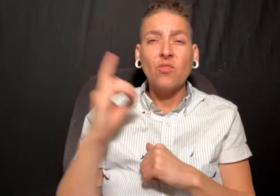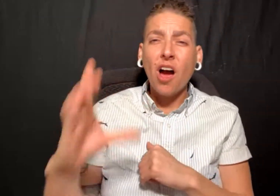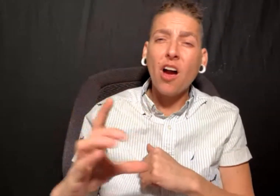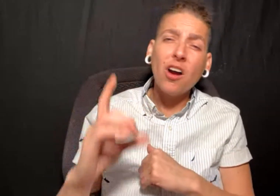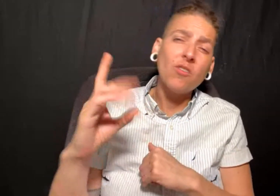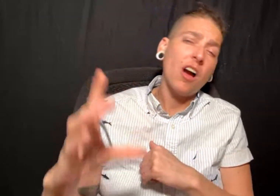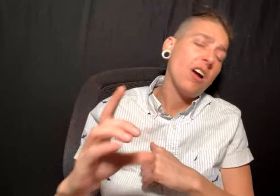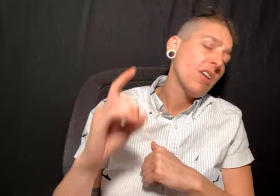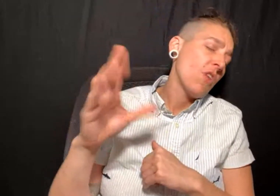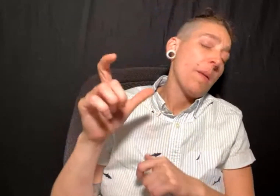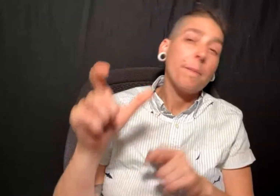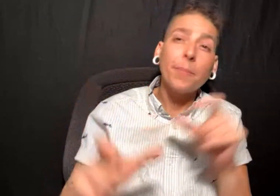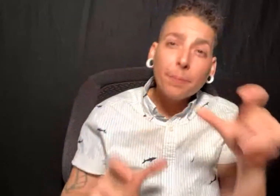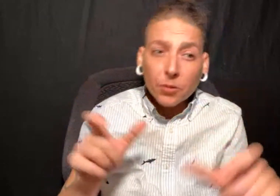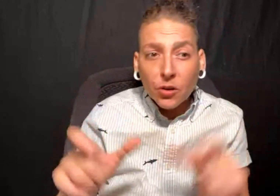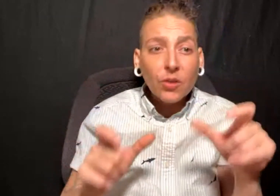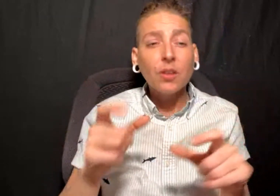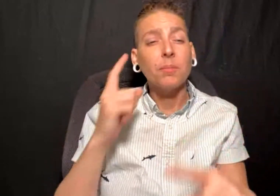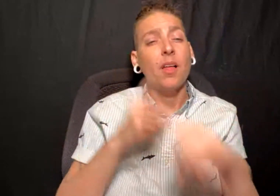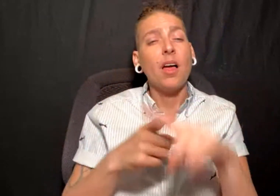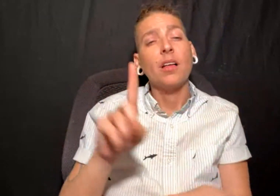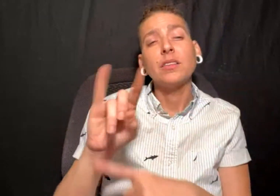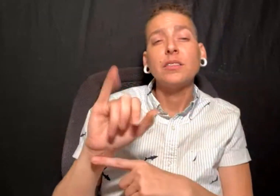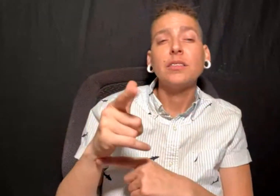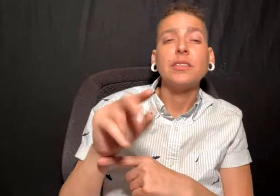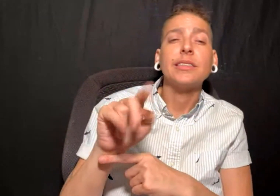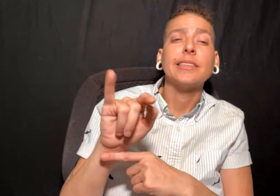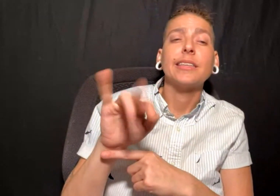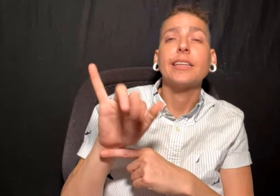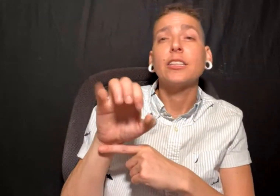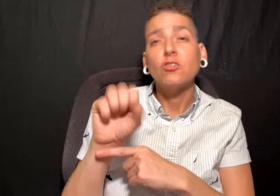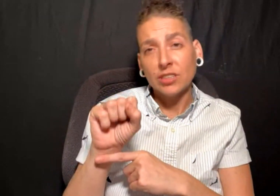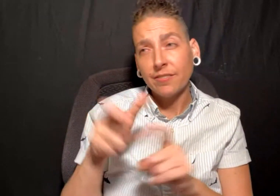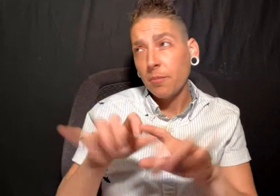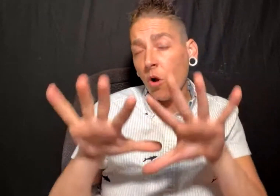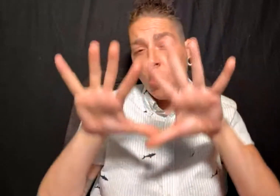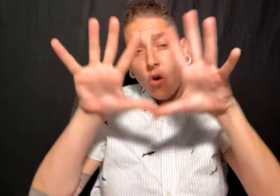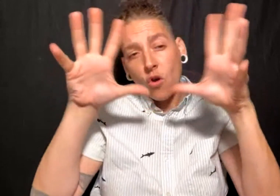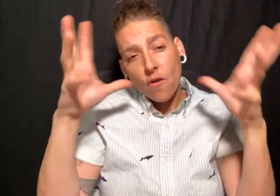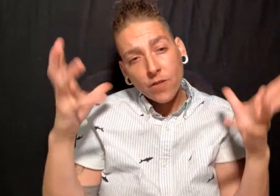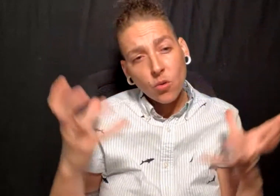hundreds of of people and dignitaries from around the world gathered at the